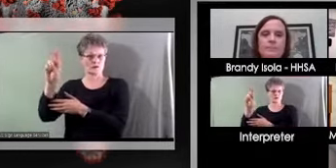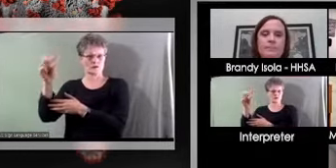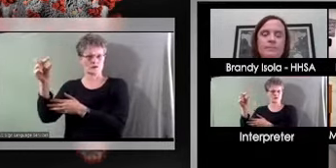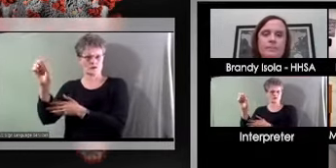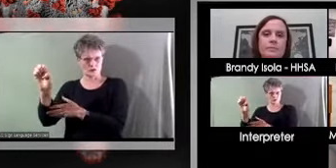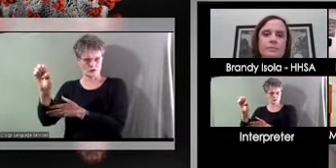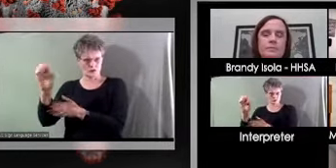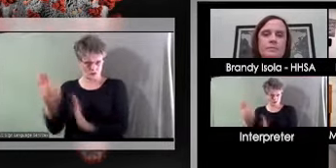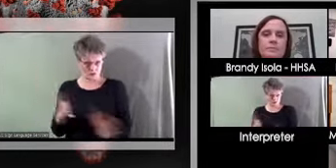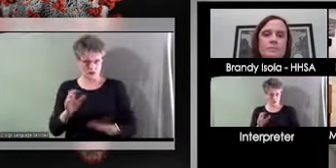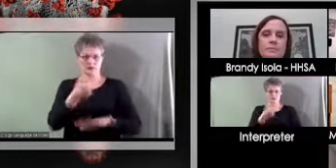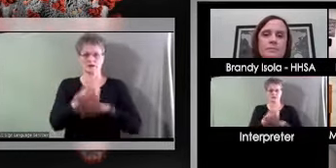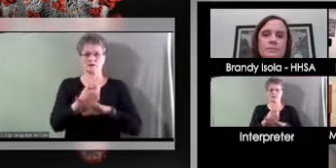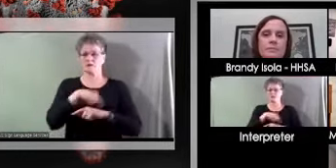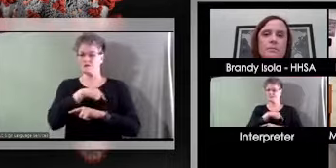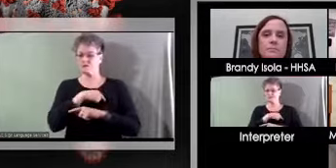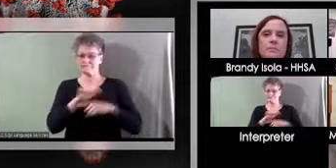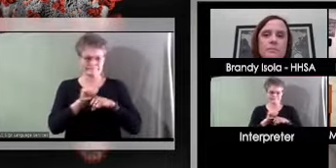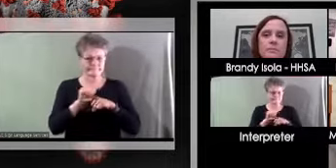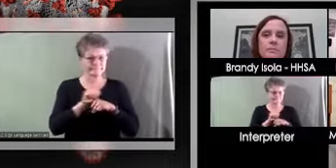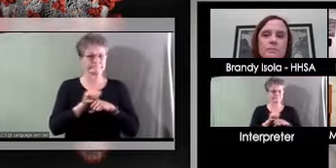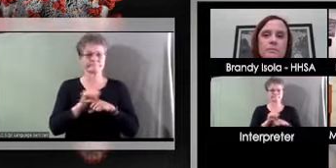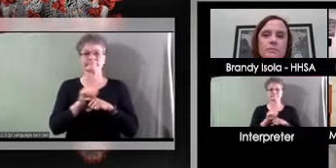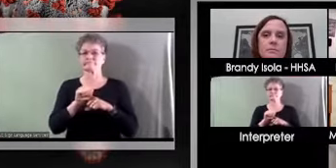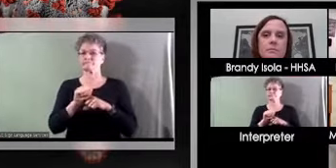annually with our staff so that we can manage what